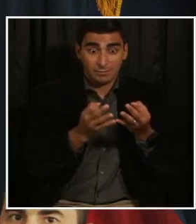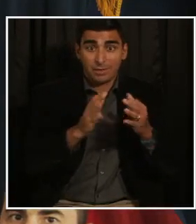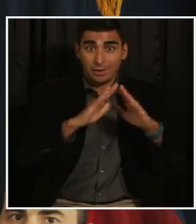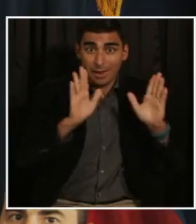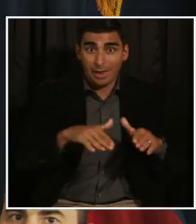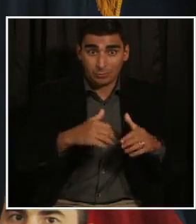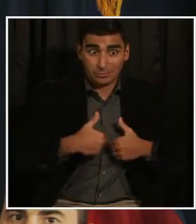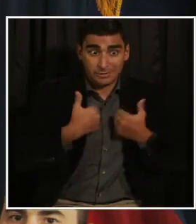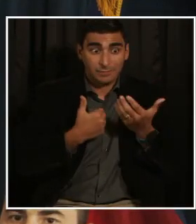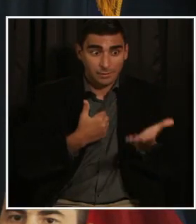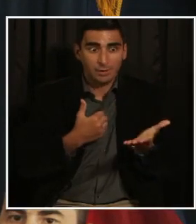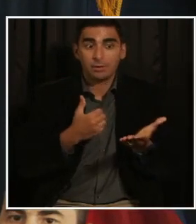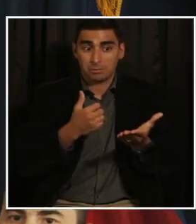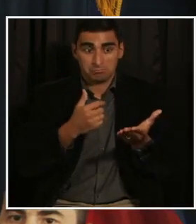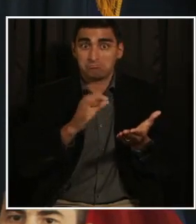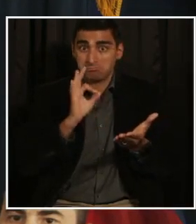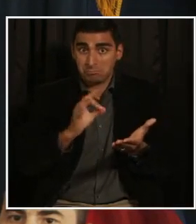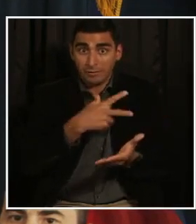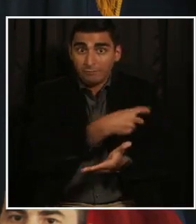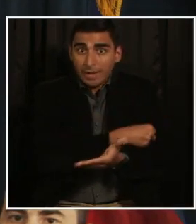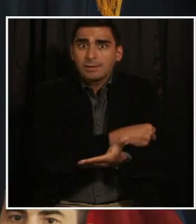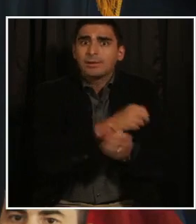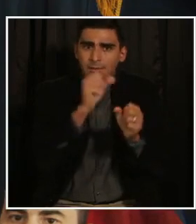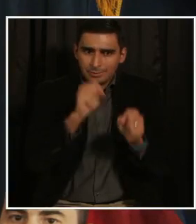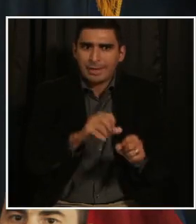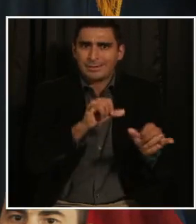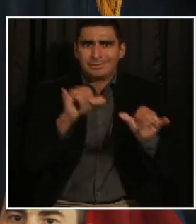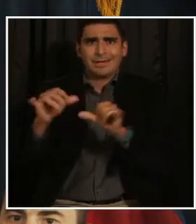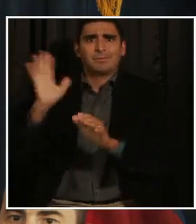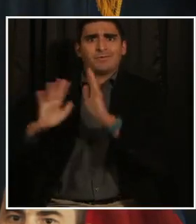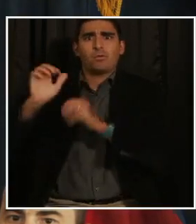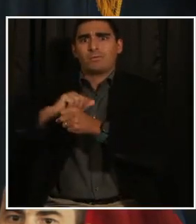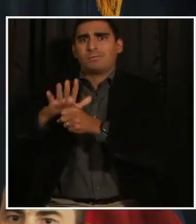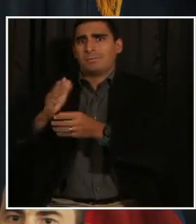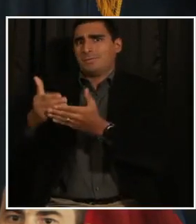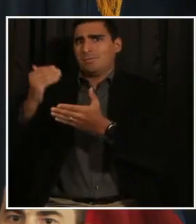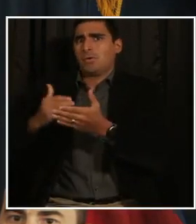know live your life in many ways like you did before the pandemic you might you might contract